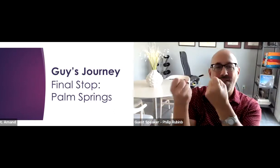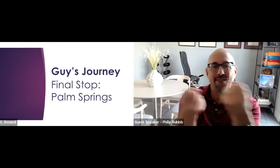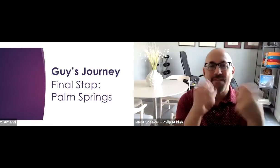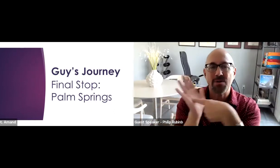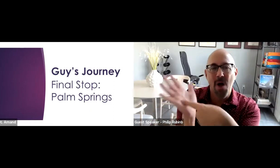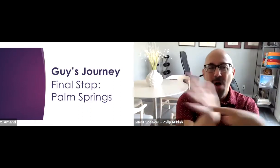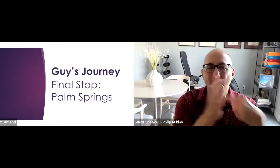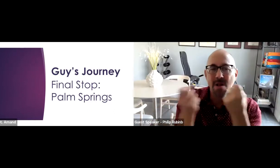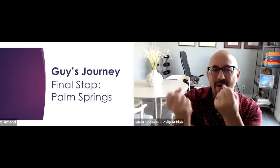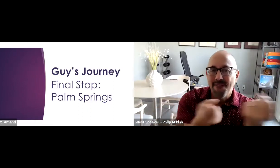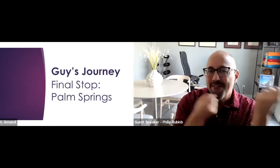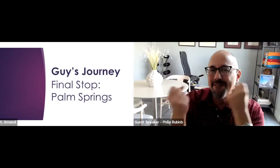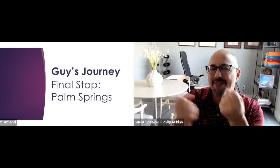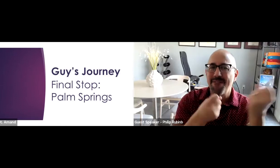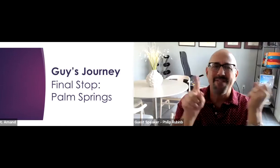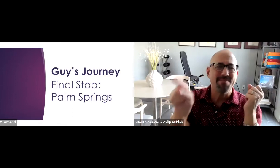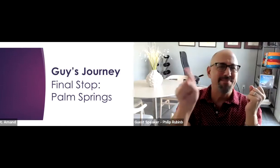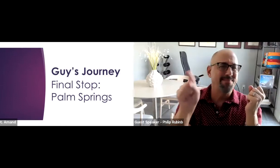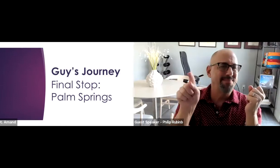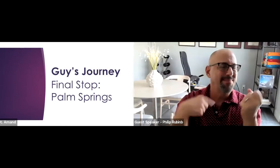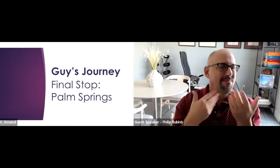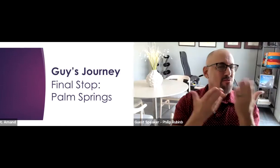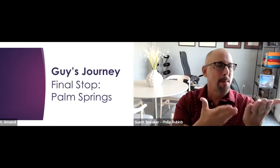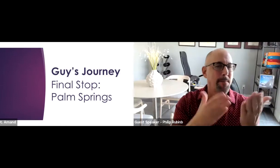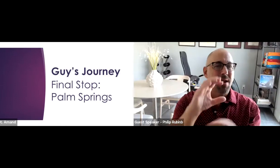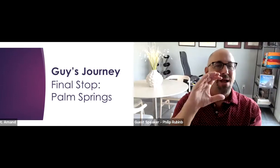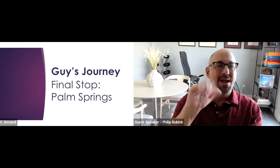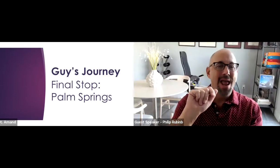and he had no idea where to go, and drove them around